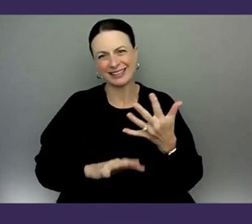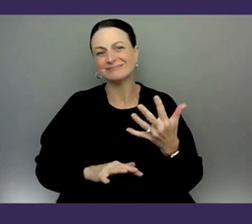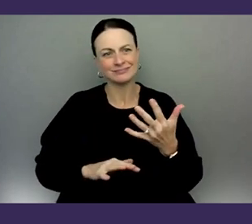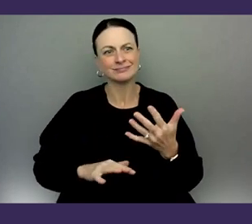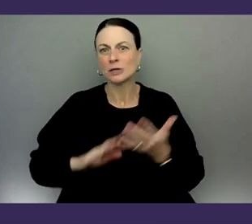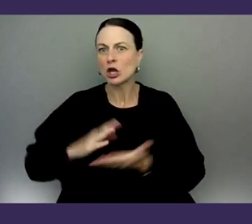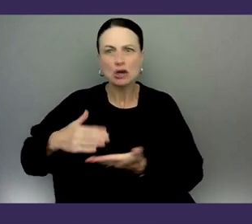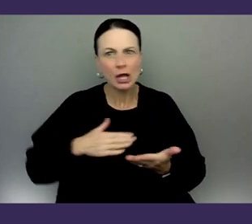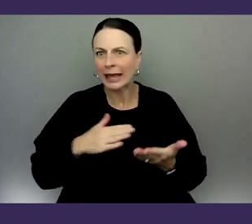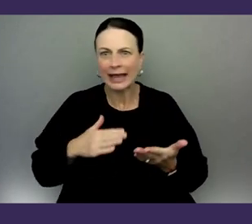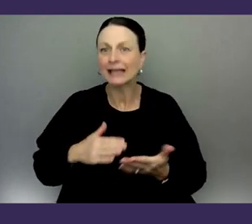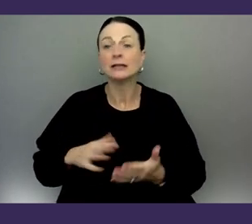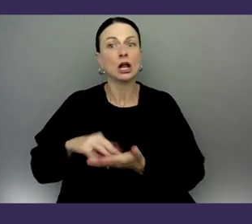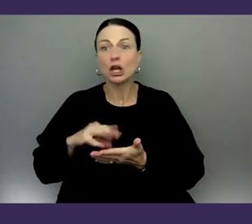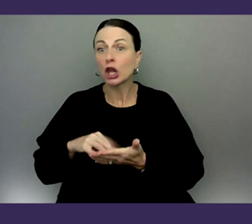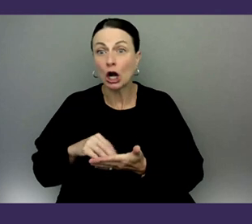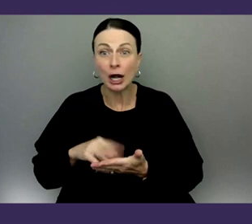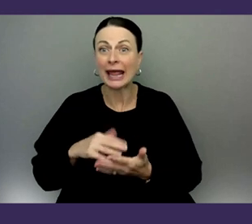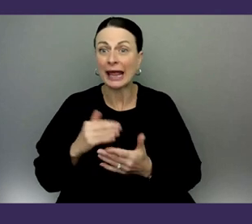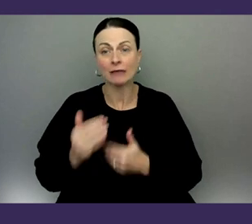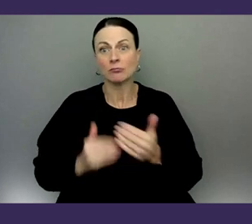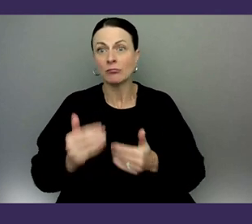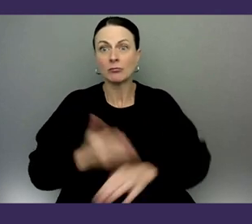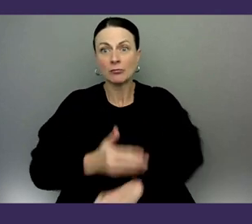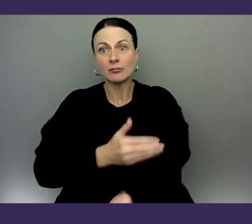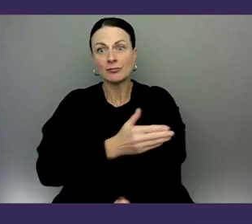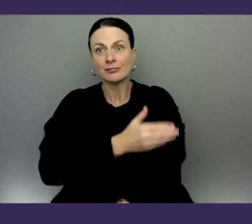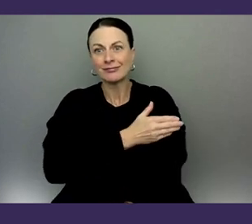and progressing and perfecting some of her recipes.